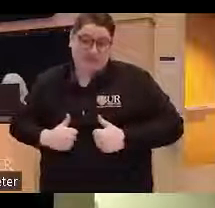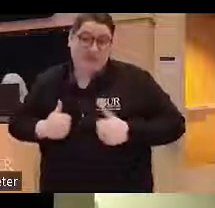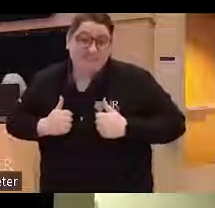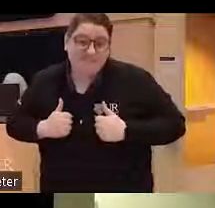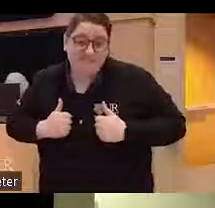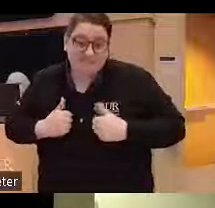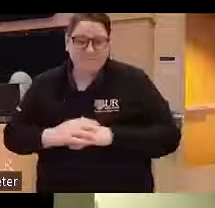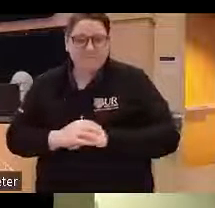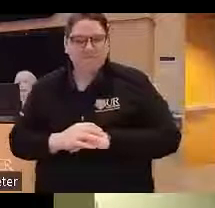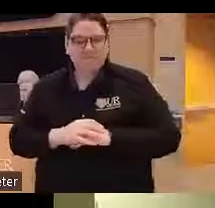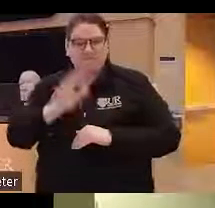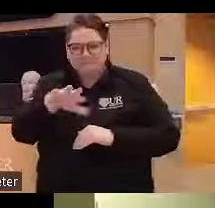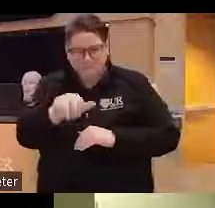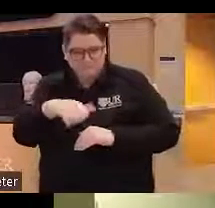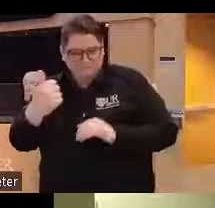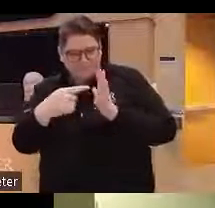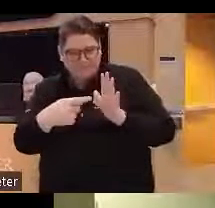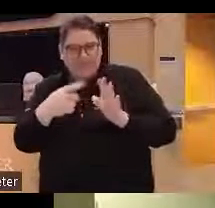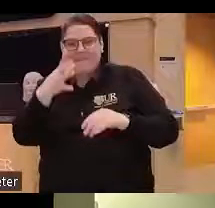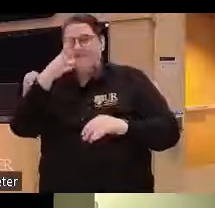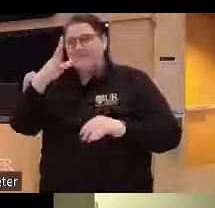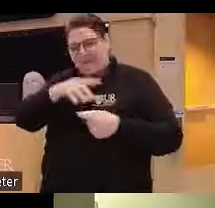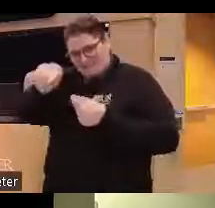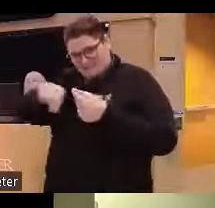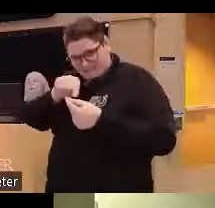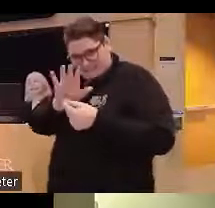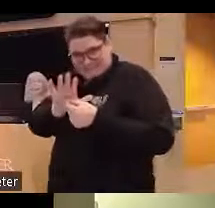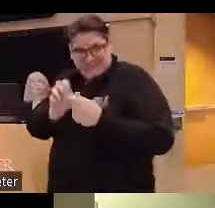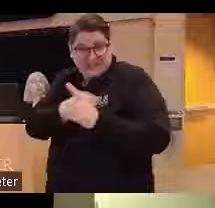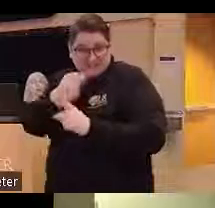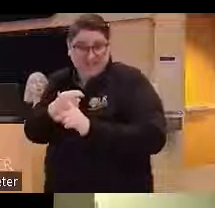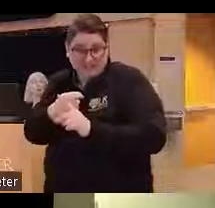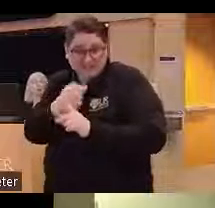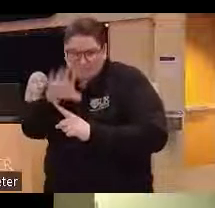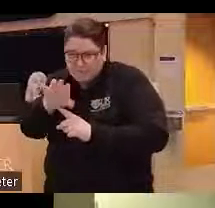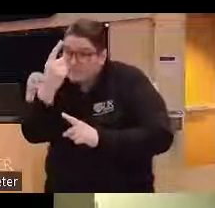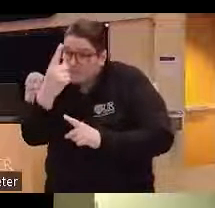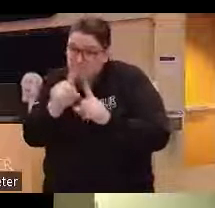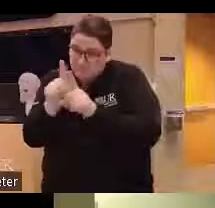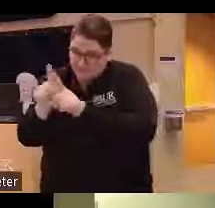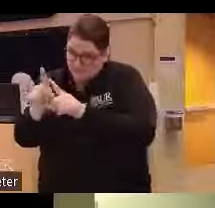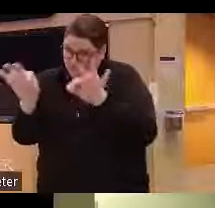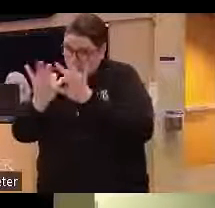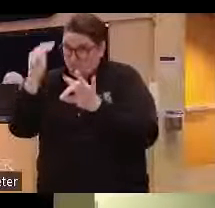I've sh you the female specific effects I mean it's also important to know that during times of